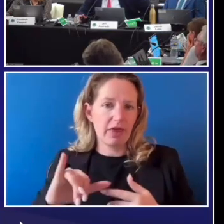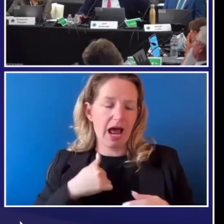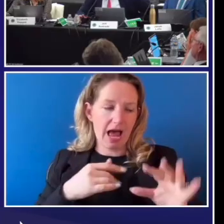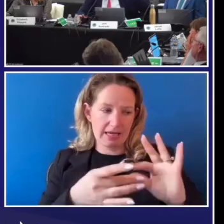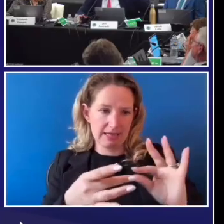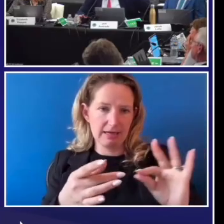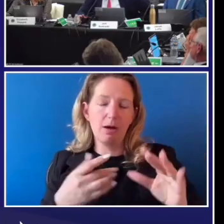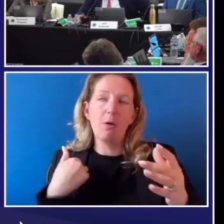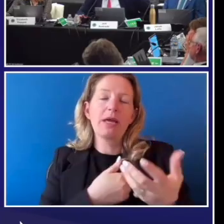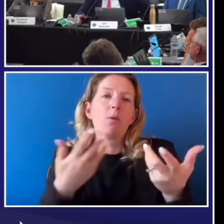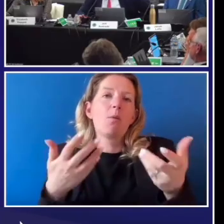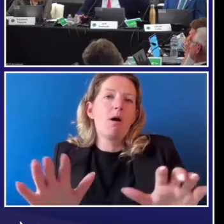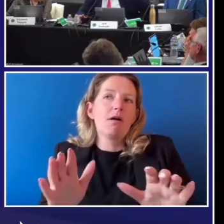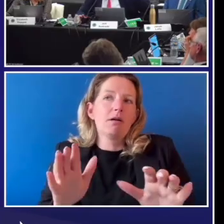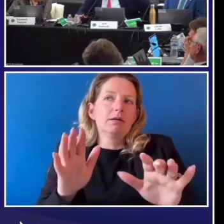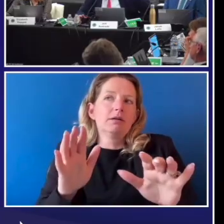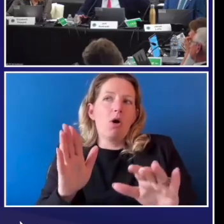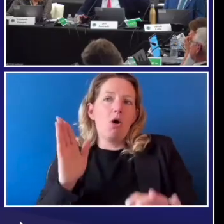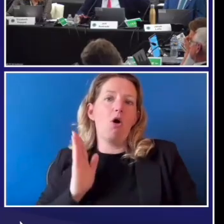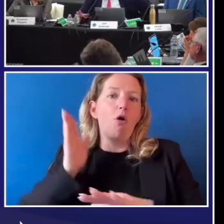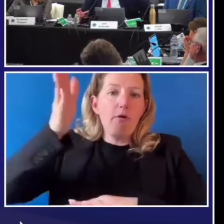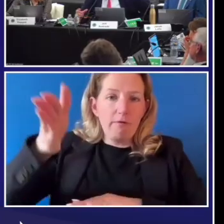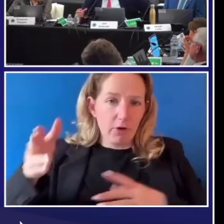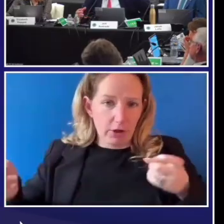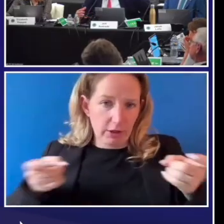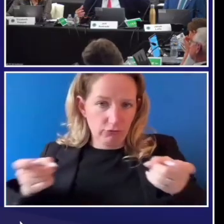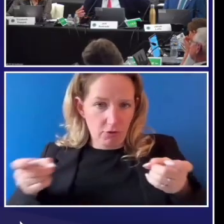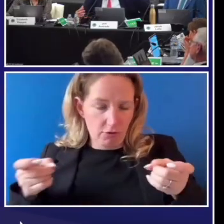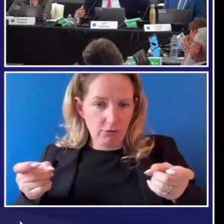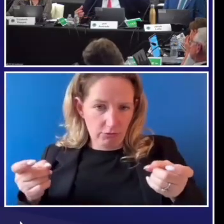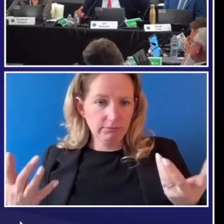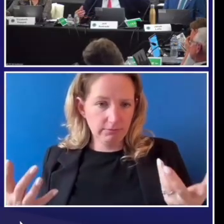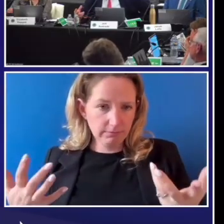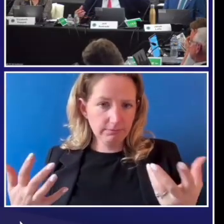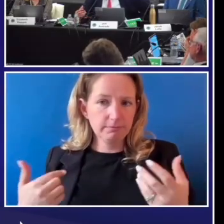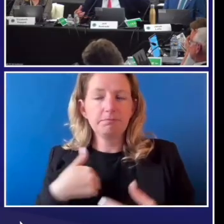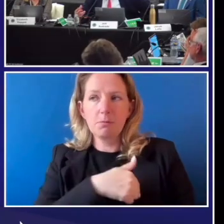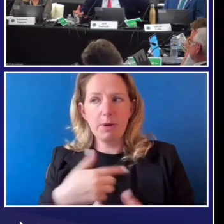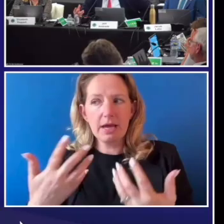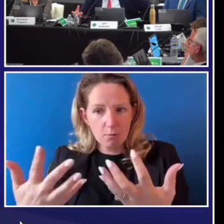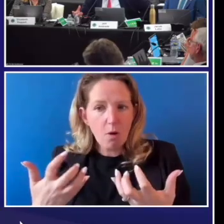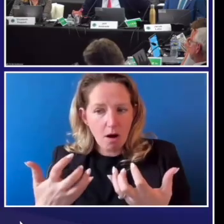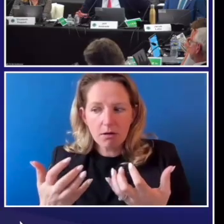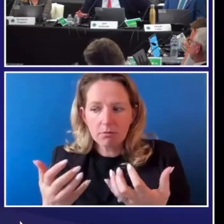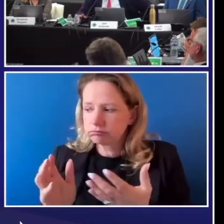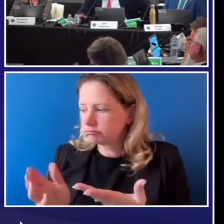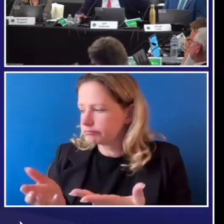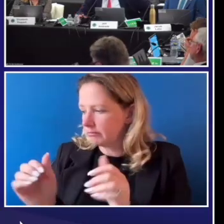control, um, and, and the ability to use resources to exert control over another organization.